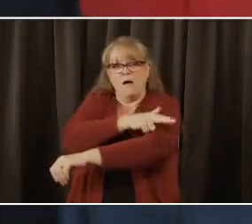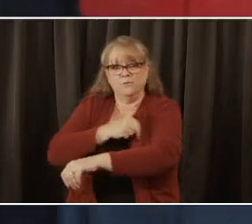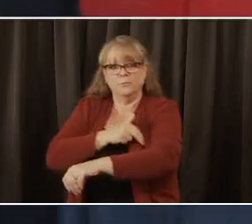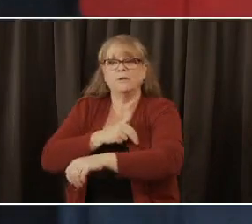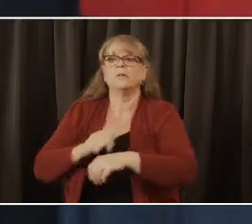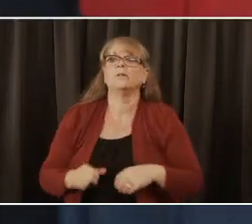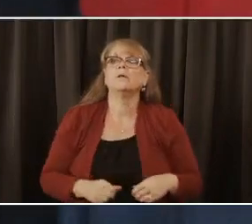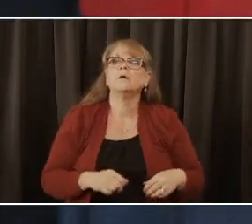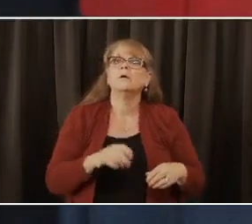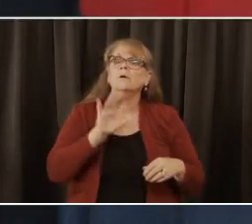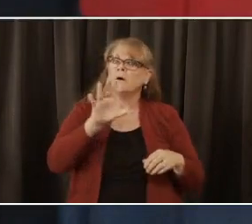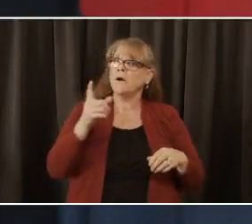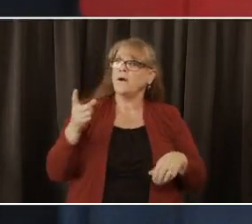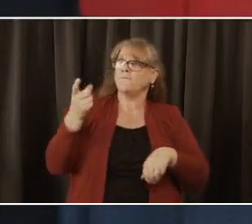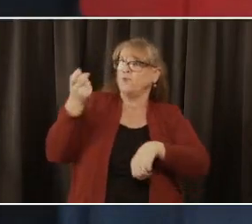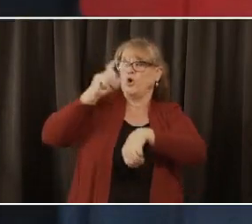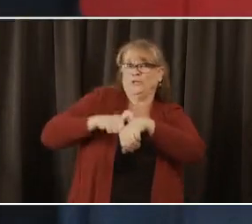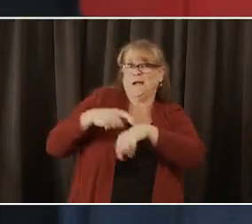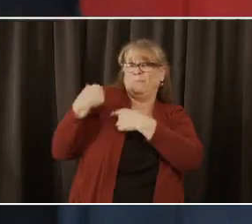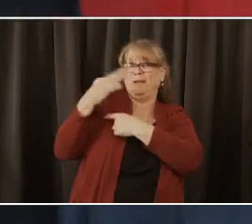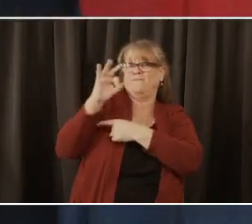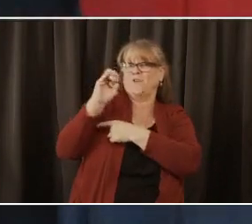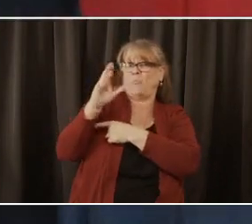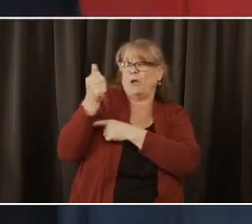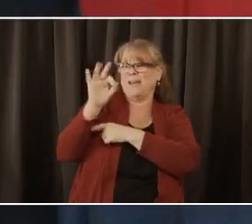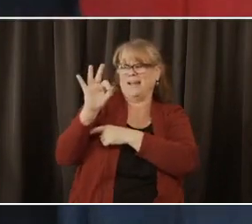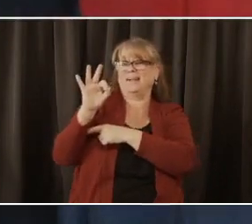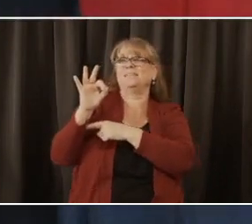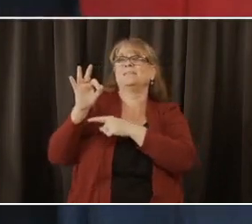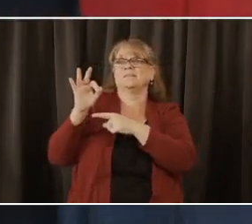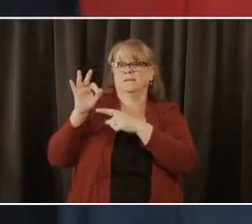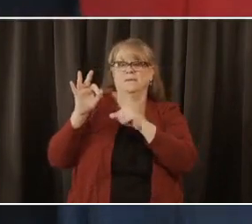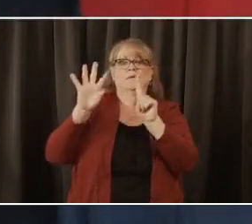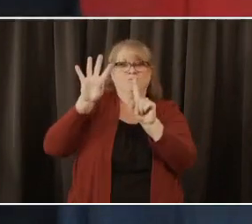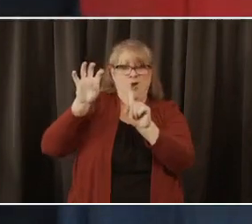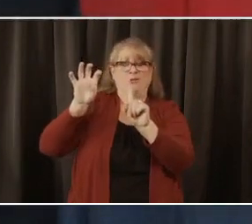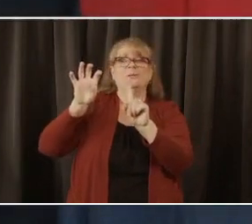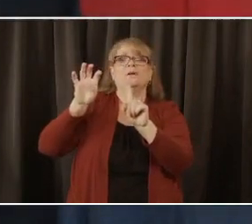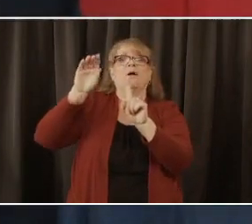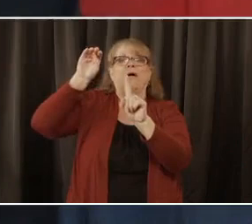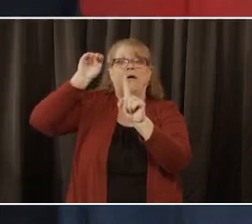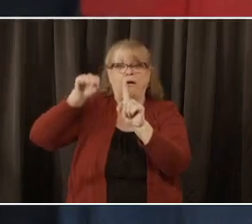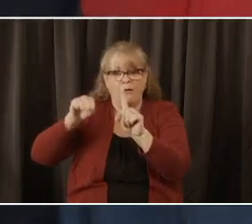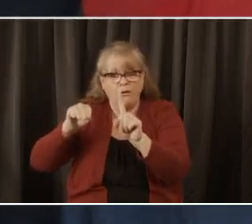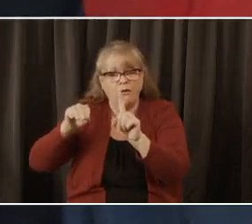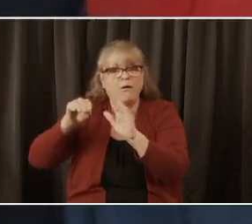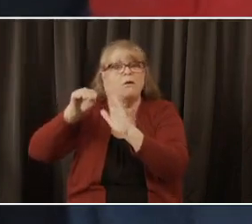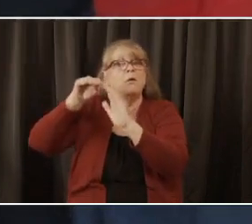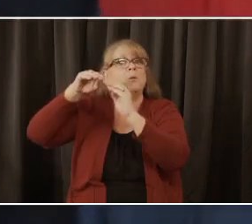402 If you recall we actually dipped below 300 Not that long ago so significant increase.